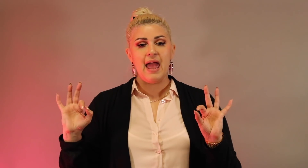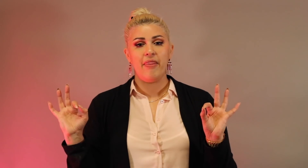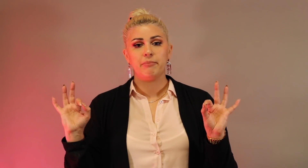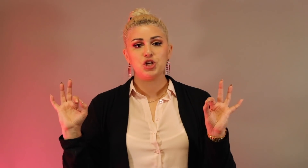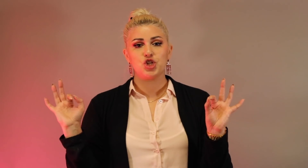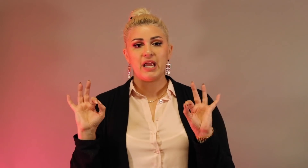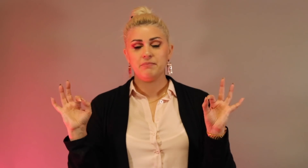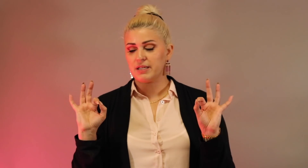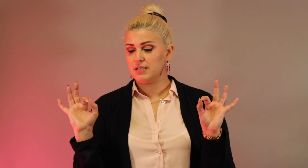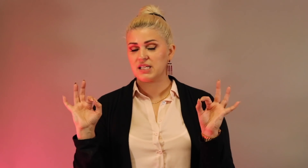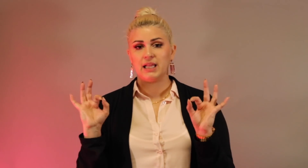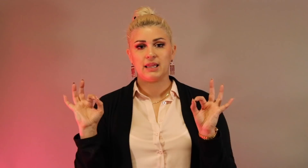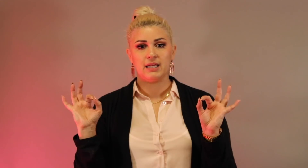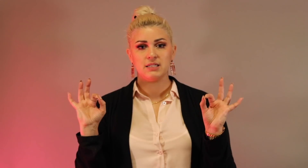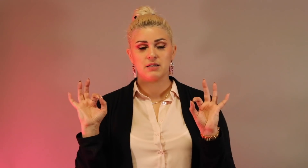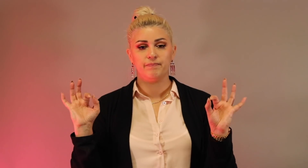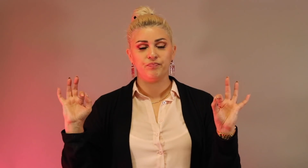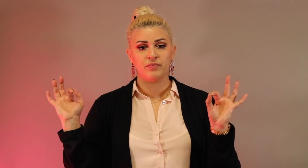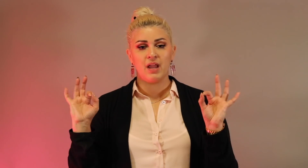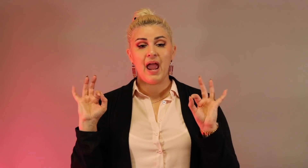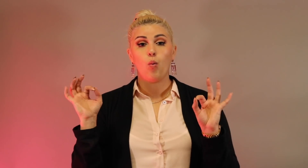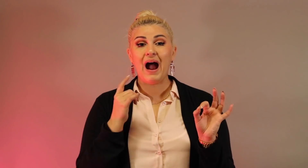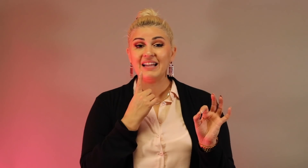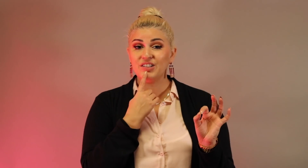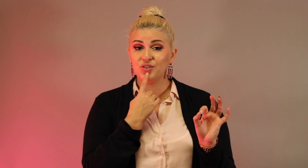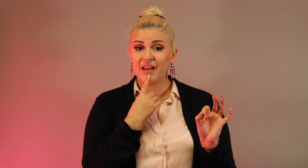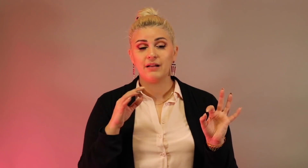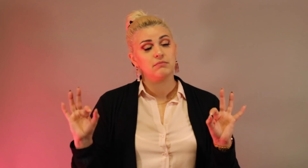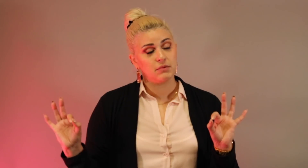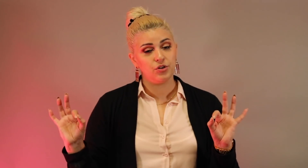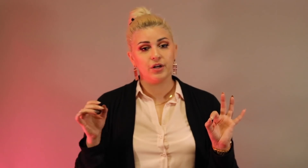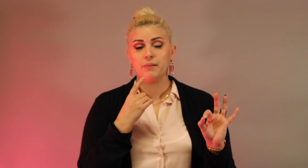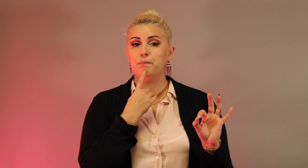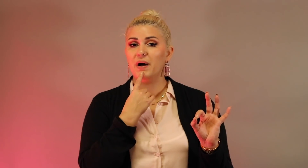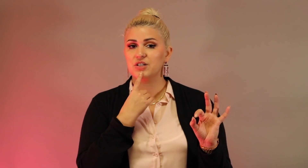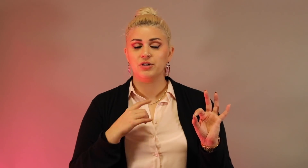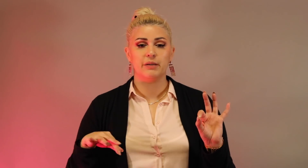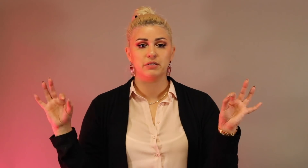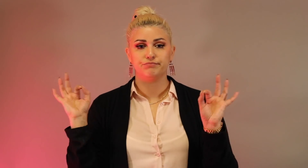And I'm gonna shake 'em side to side like this. And while I do that, you're gonna buzz your lips.